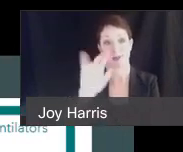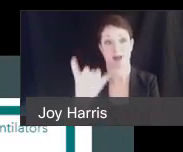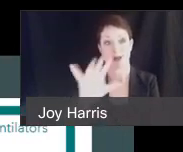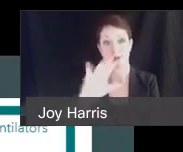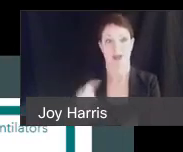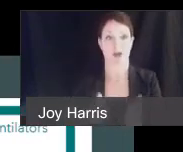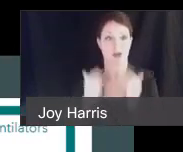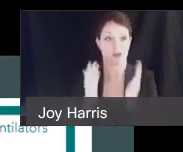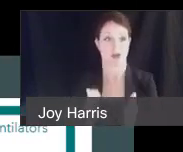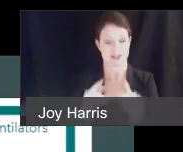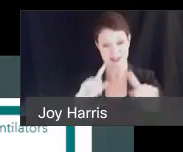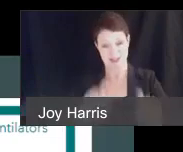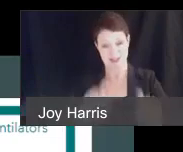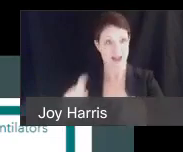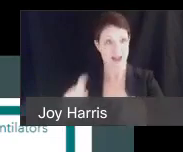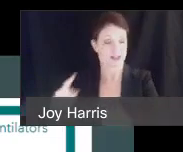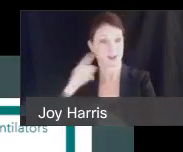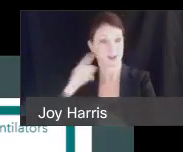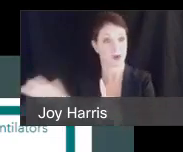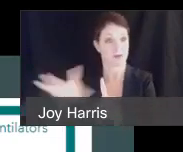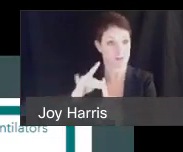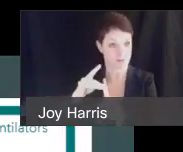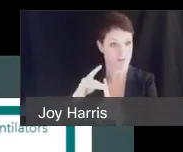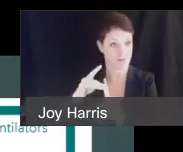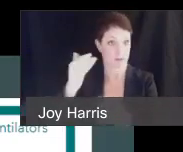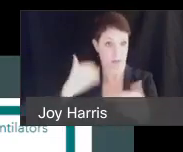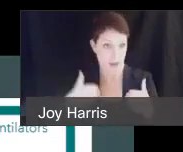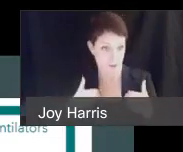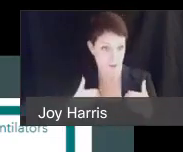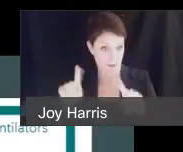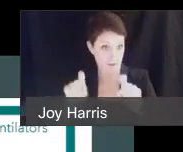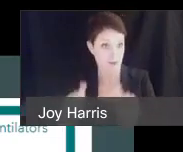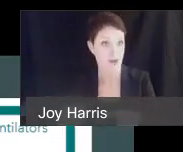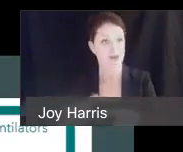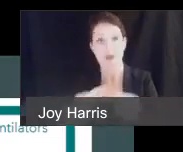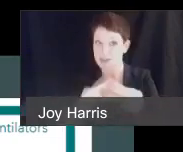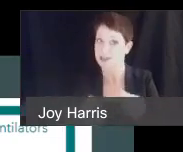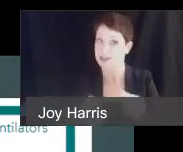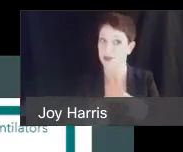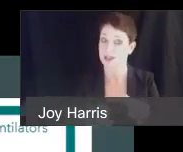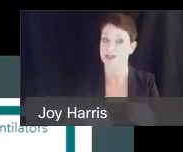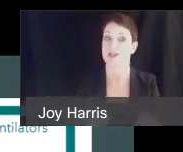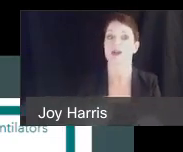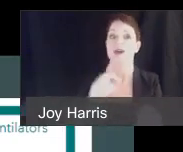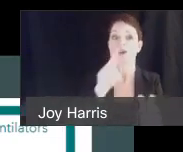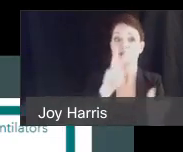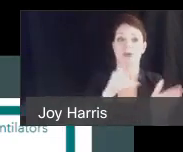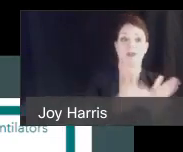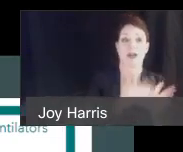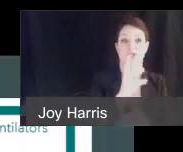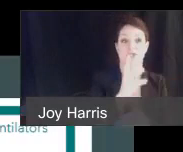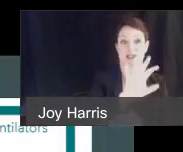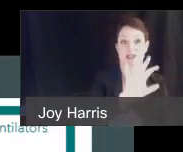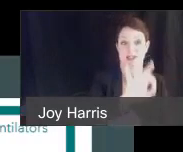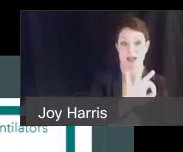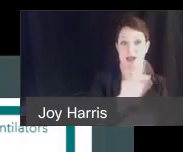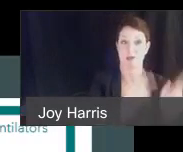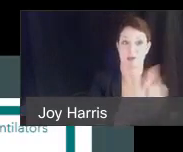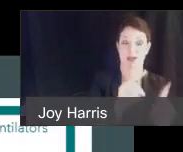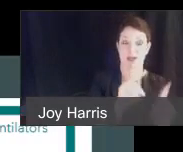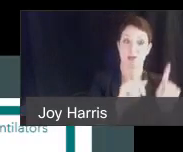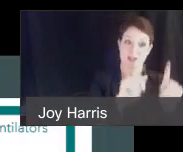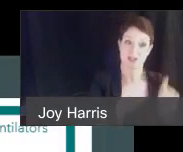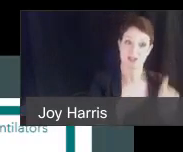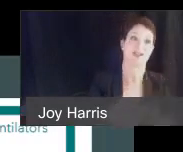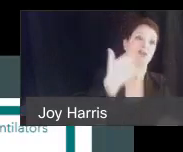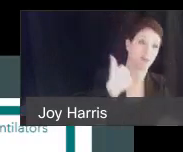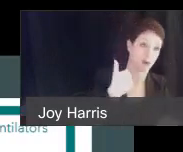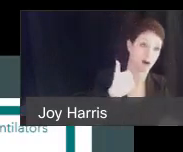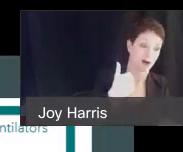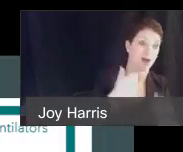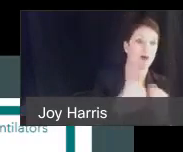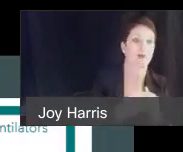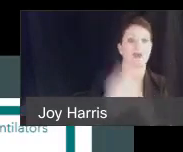were tested for COVID-19 which is a decrease of 2,069 people tested compared with the 14-day period